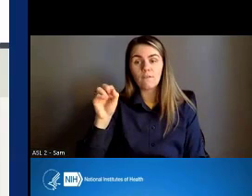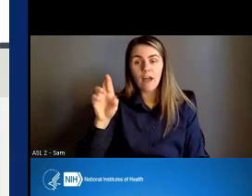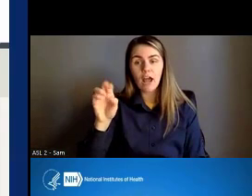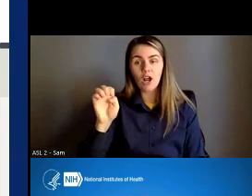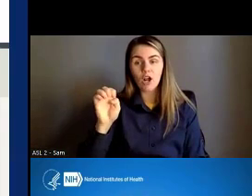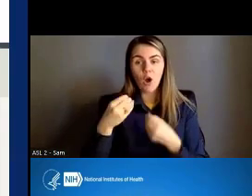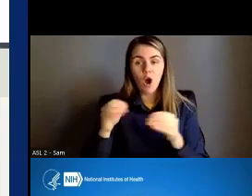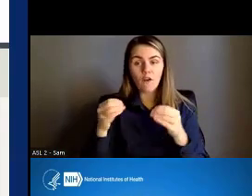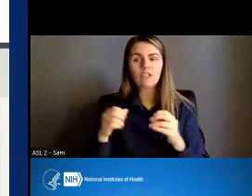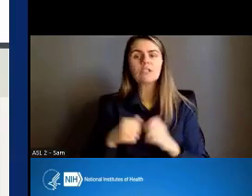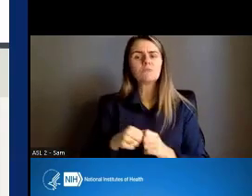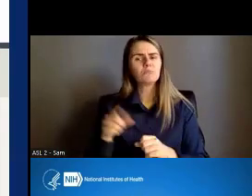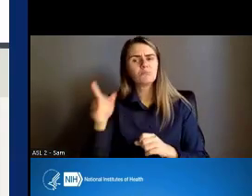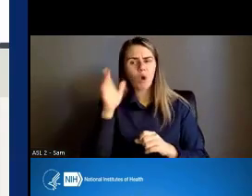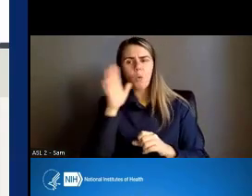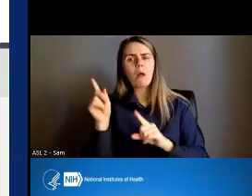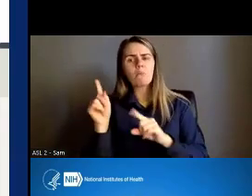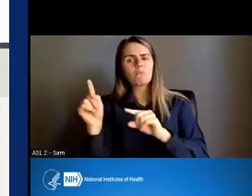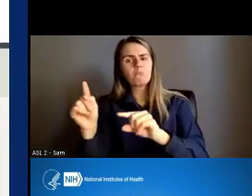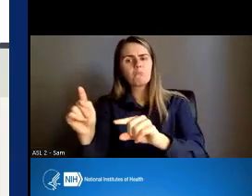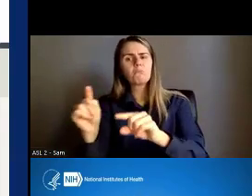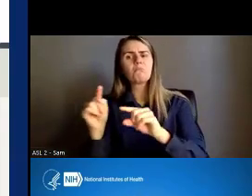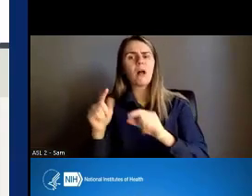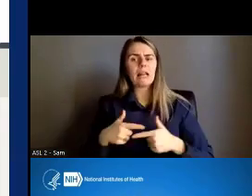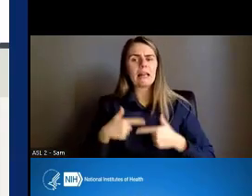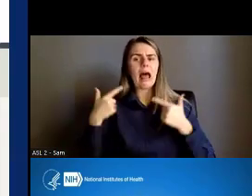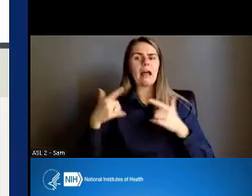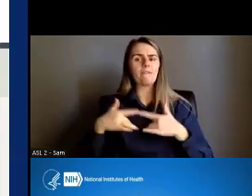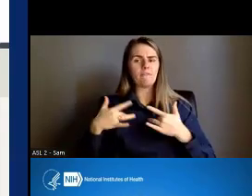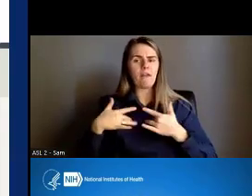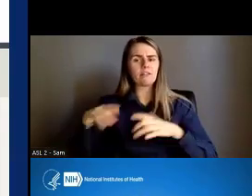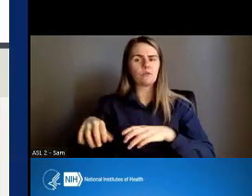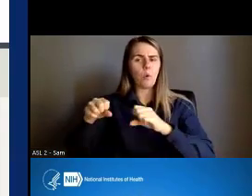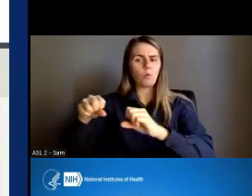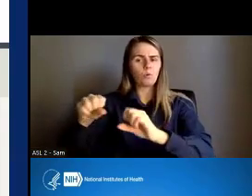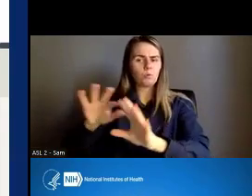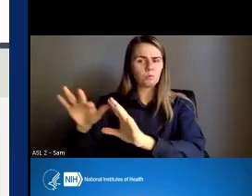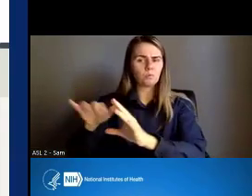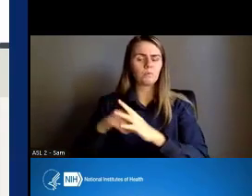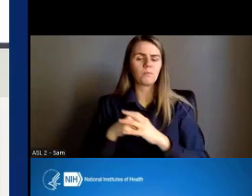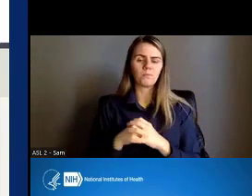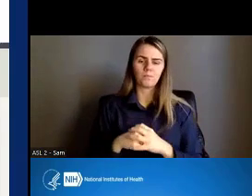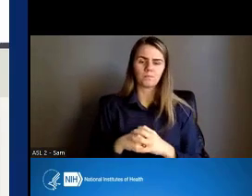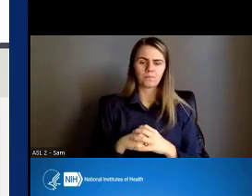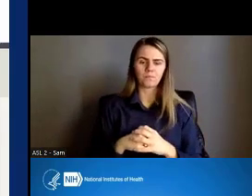and do hold some live events. But you can also access